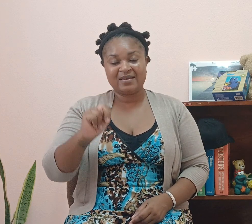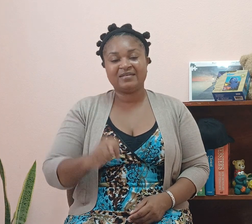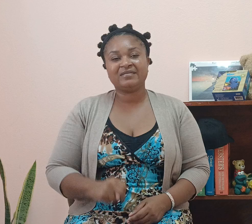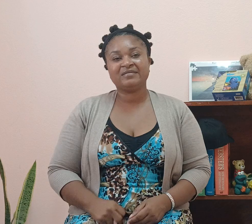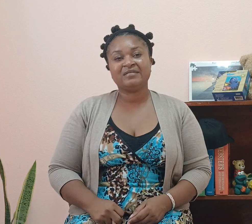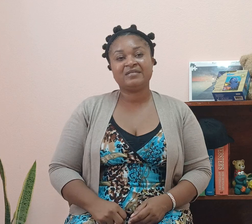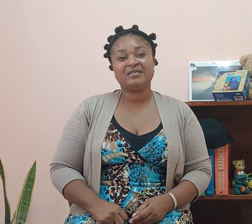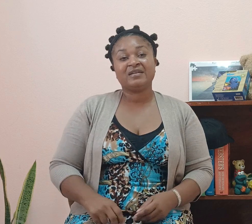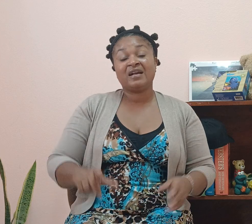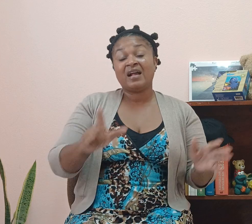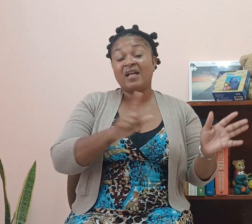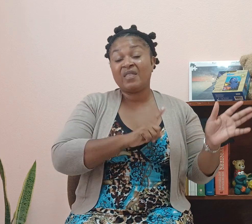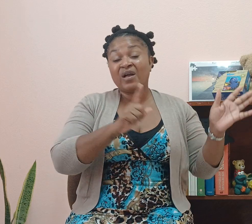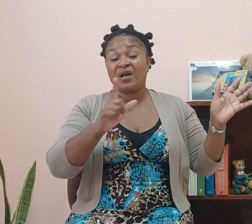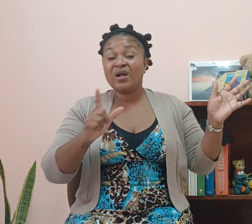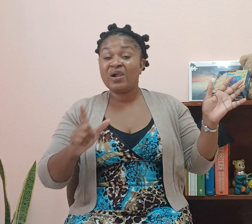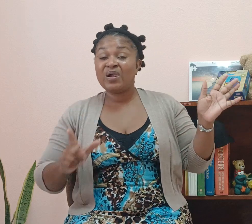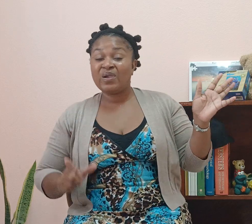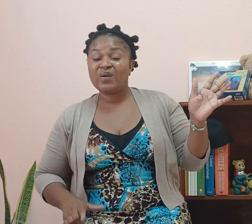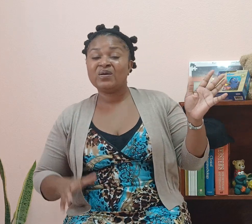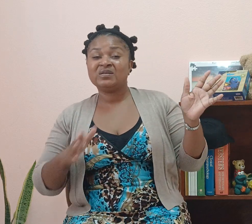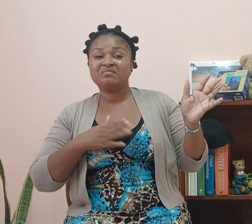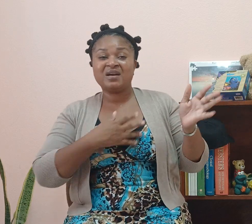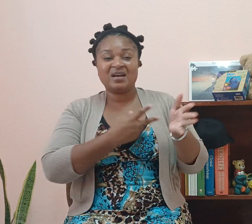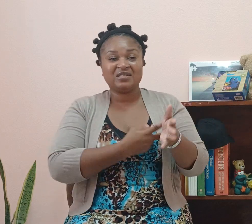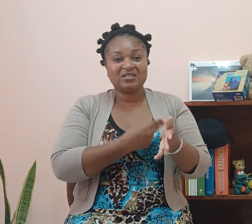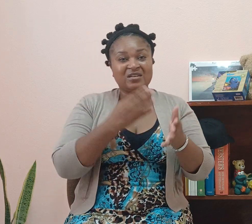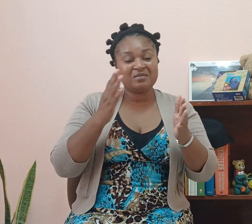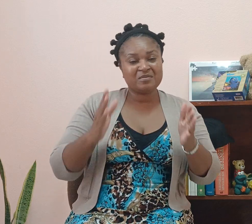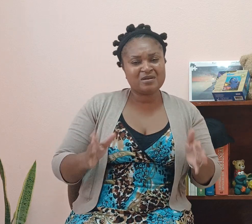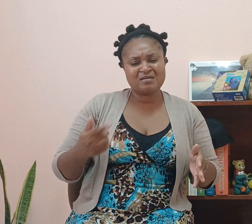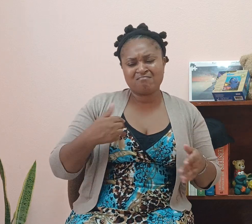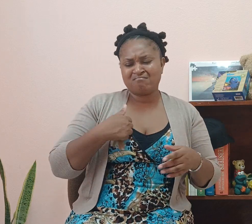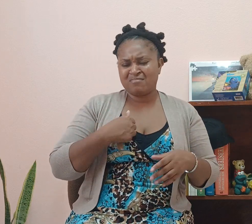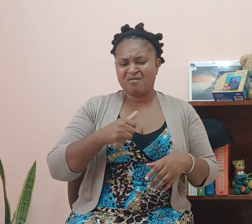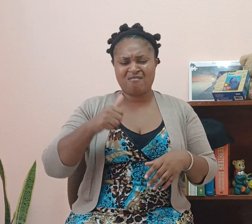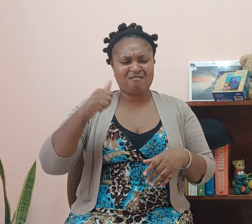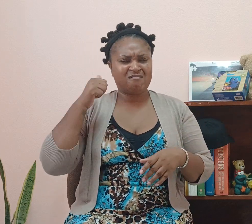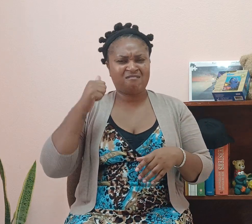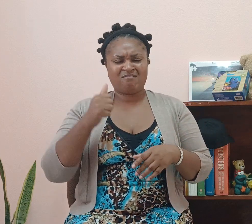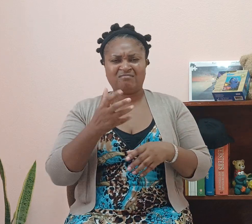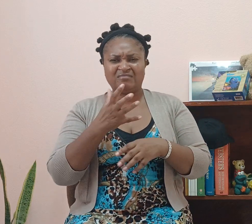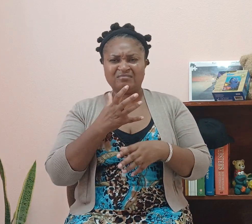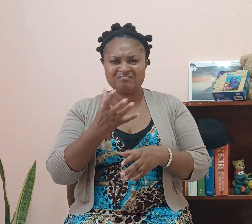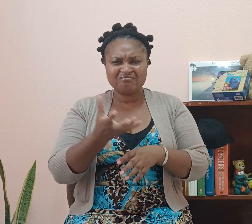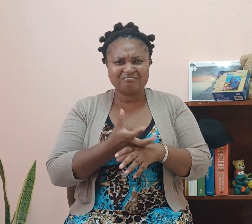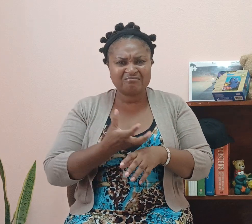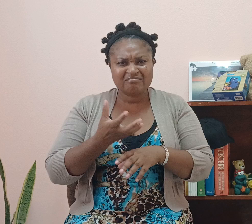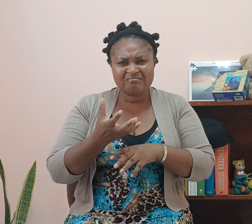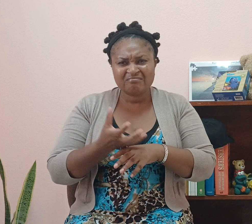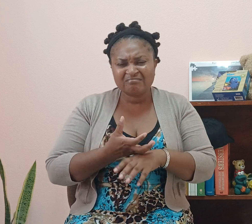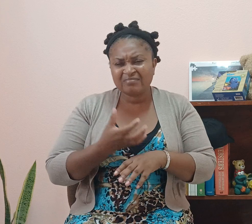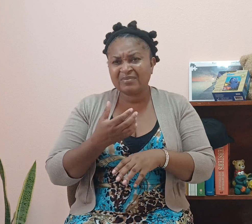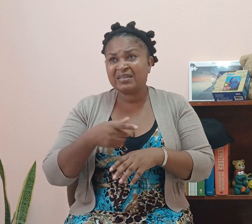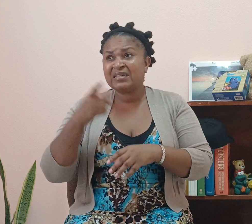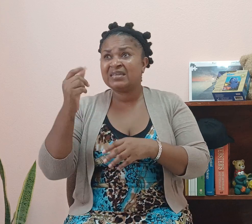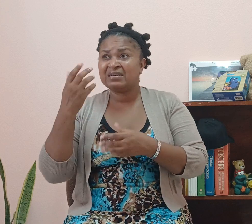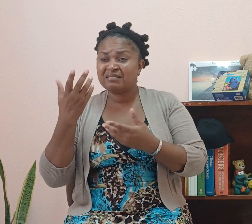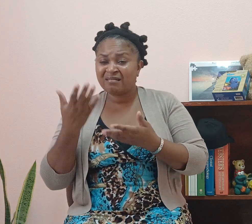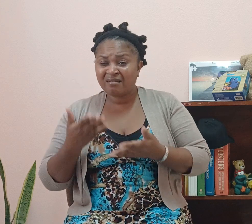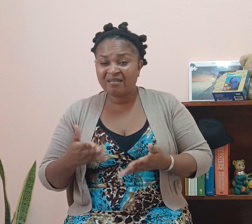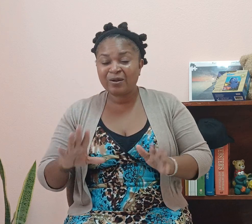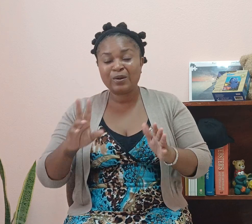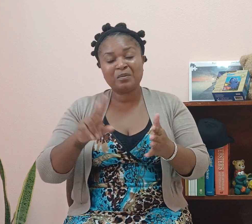The Lord's my Shepherd, I'll not want. He makes me down to lie